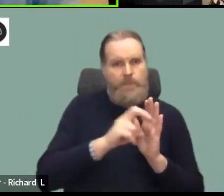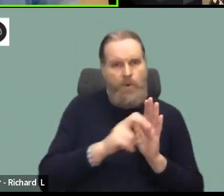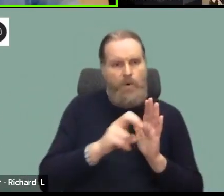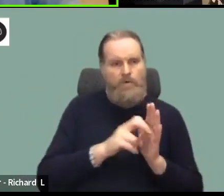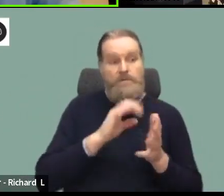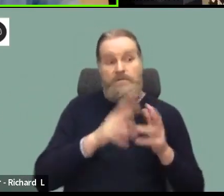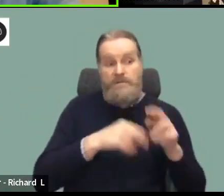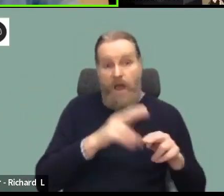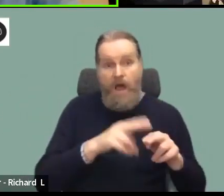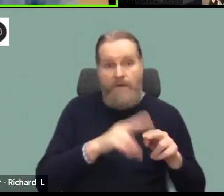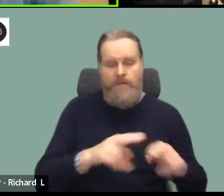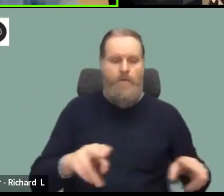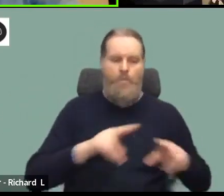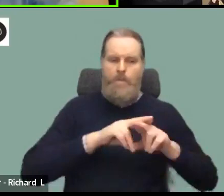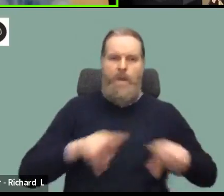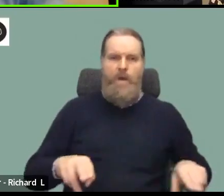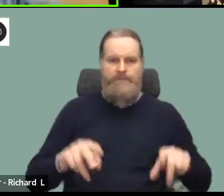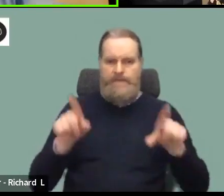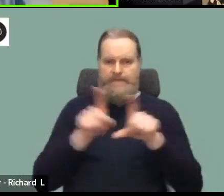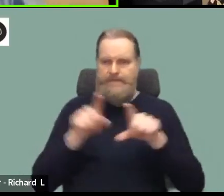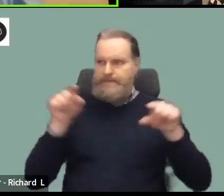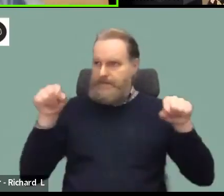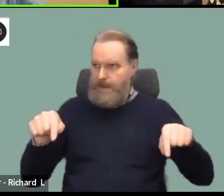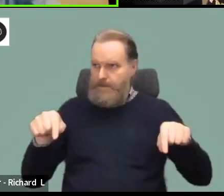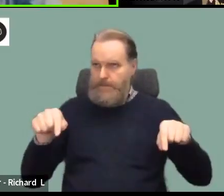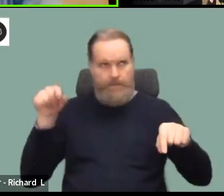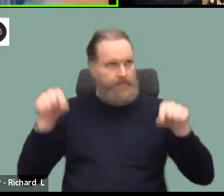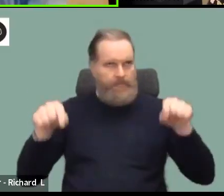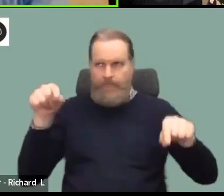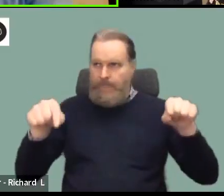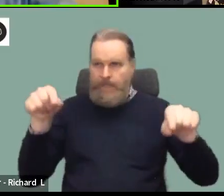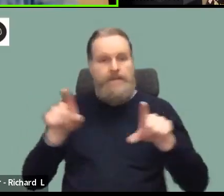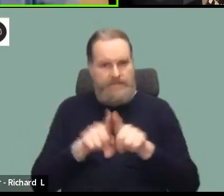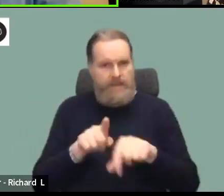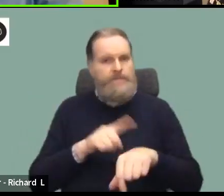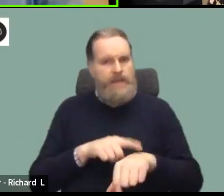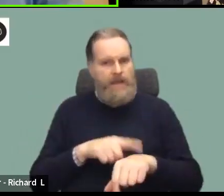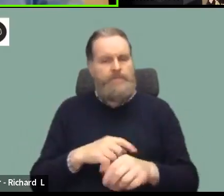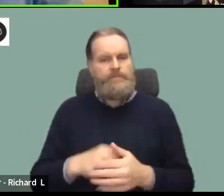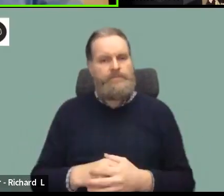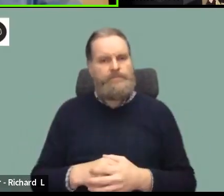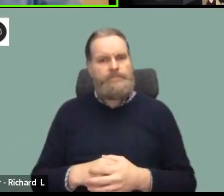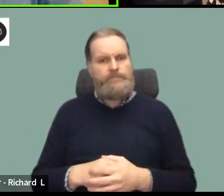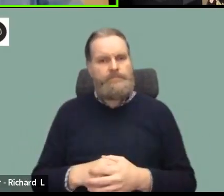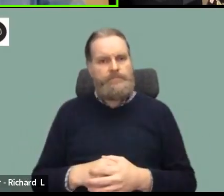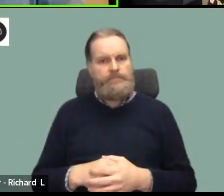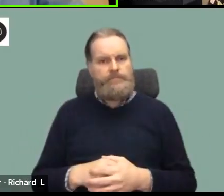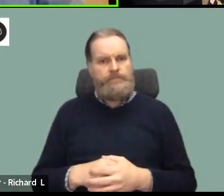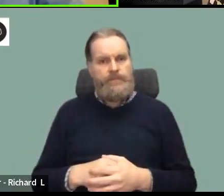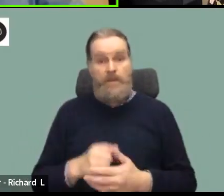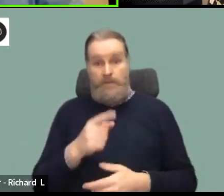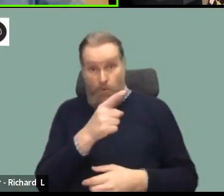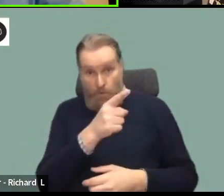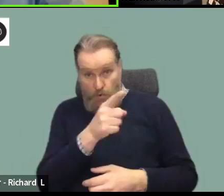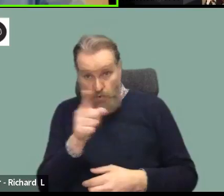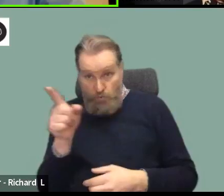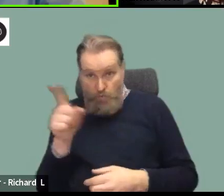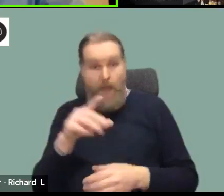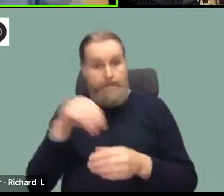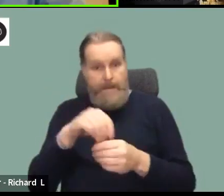the transport sector, who's actually will be more effective that we attempt to coordinate with them. So from what I'm home them. So from what I'm hopefully getting across.